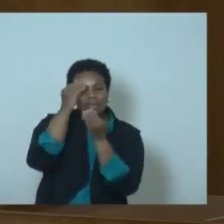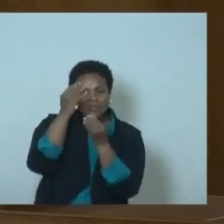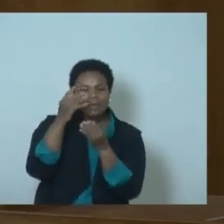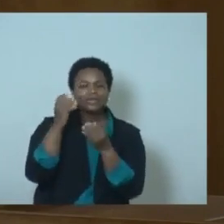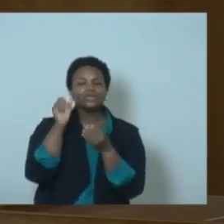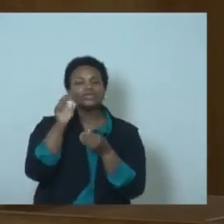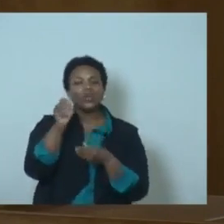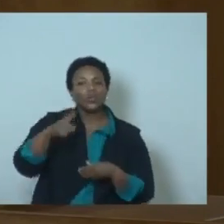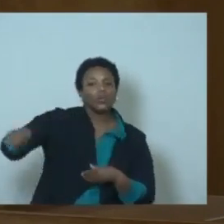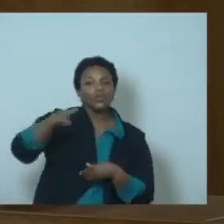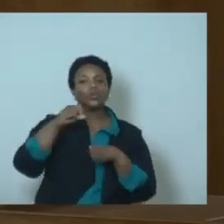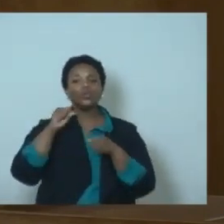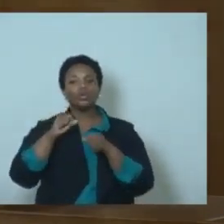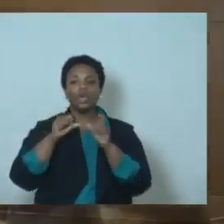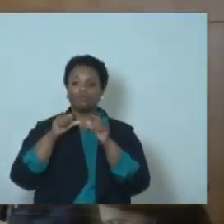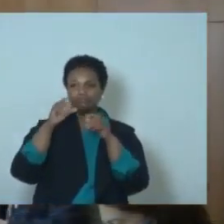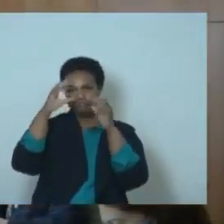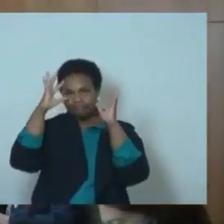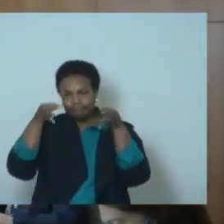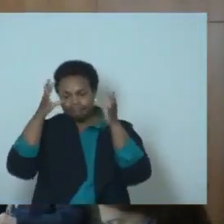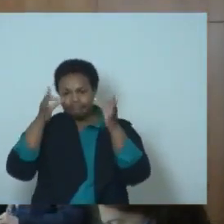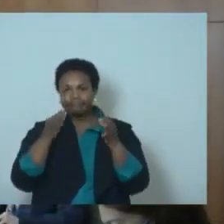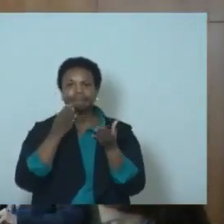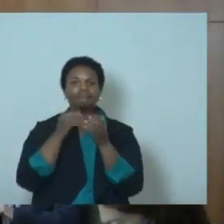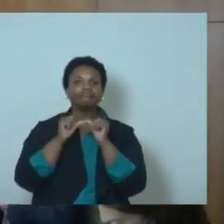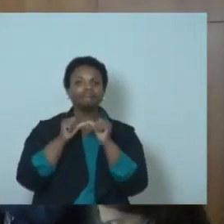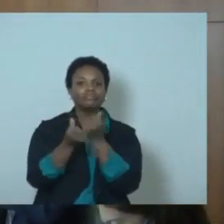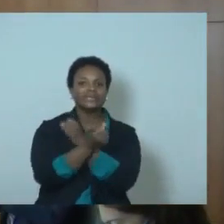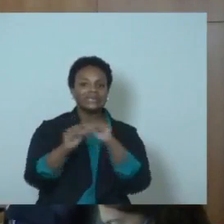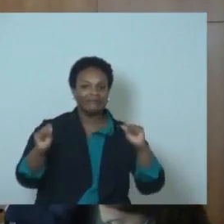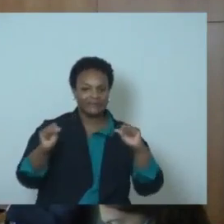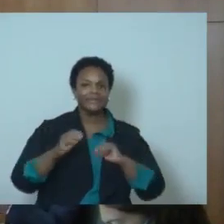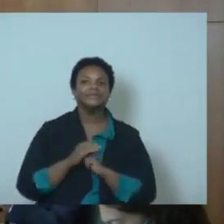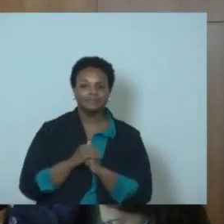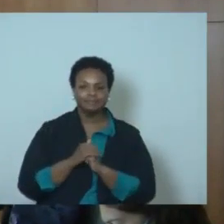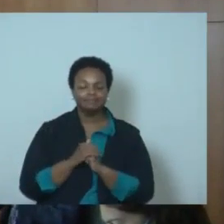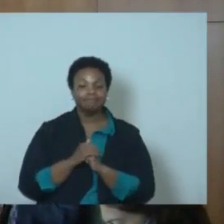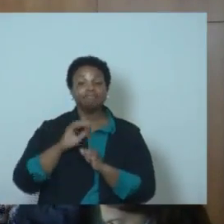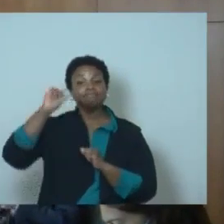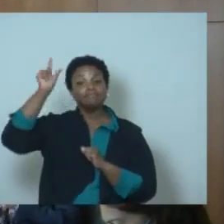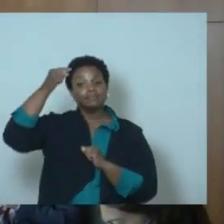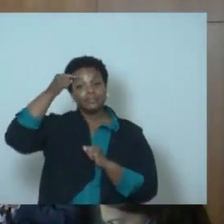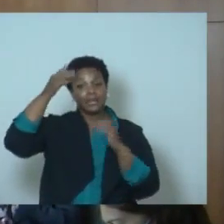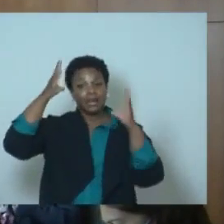THAT YOU HAD THE DATA THAT YOU NEEDED TO MAKE RESPONSIBLE DECISIONS ABOUT YOUR OWN COVID SAFE PRACTICES. THANK YOU.